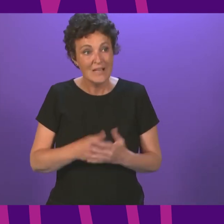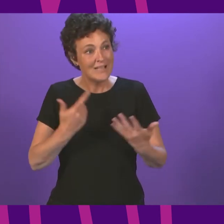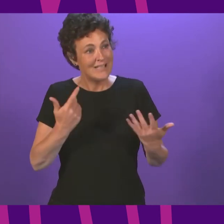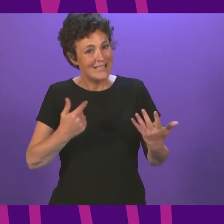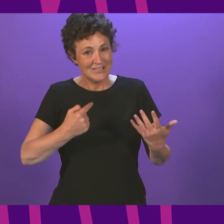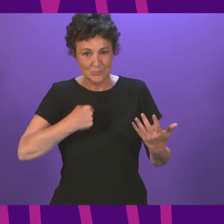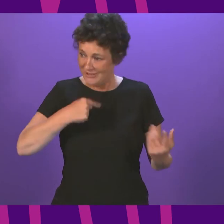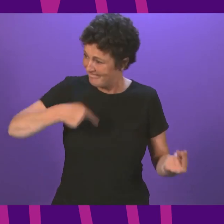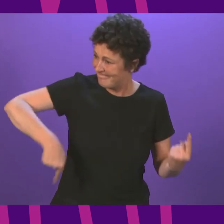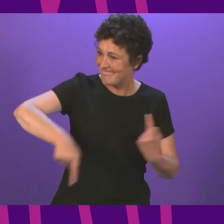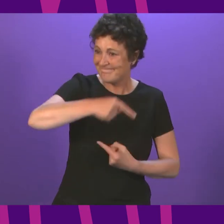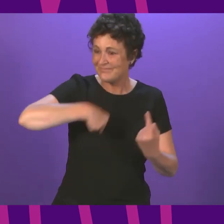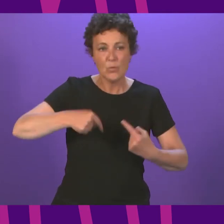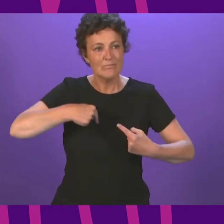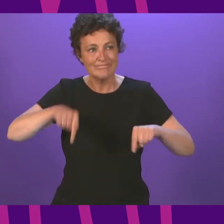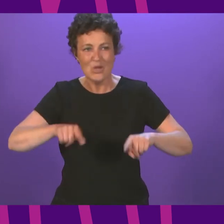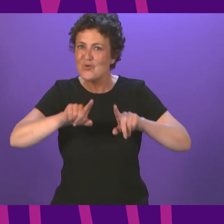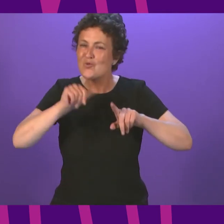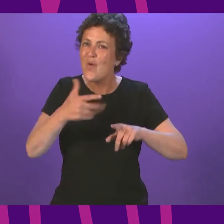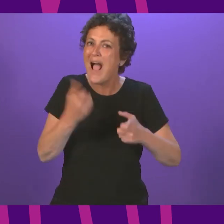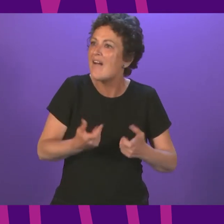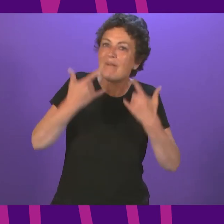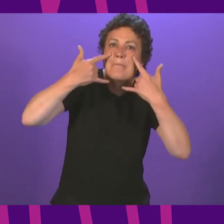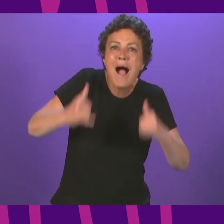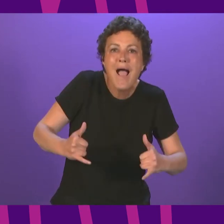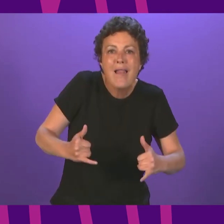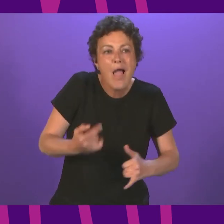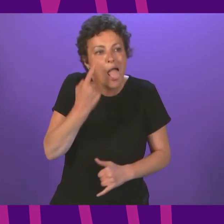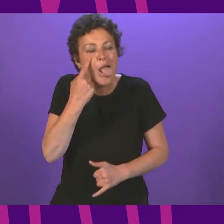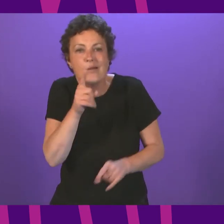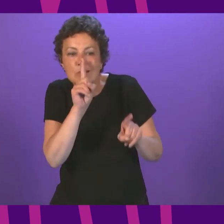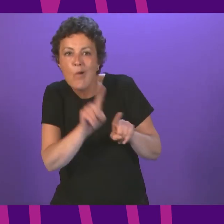We did not run a pilot or test event, which we could have done. Some cities have done